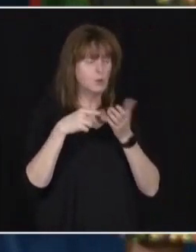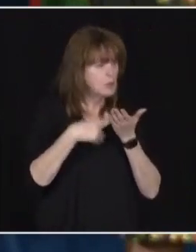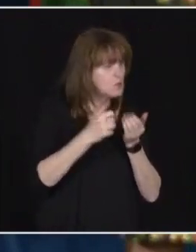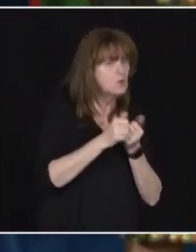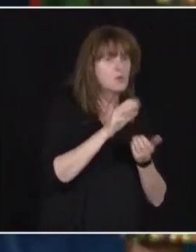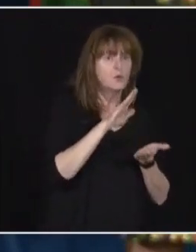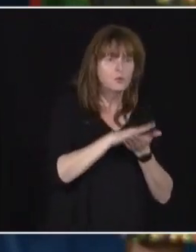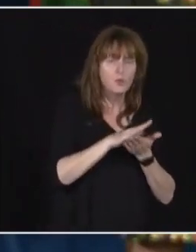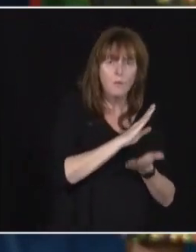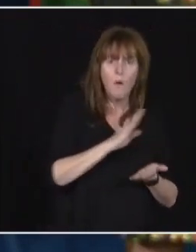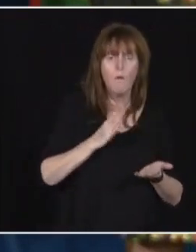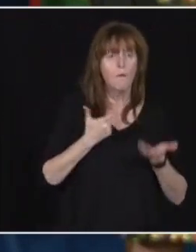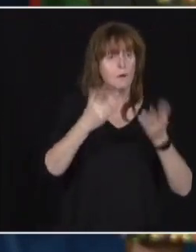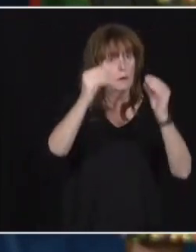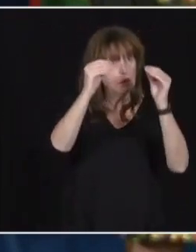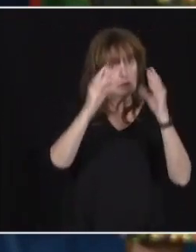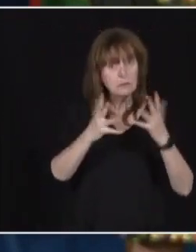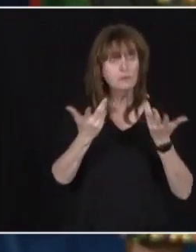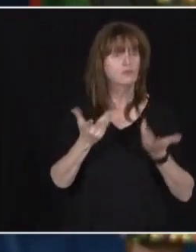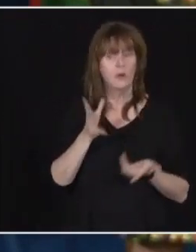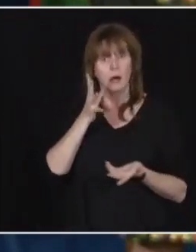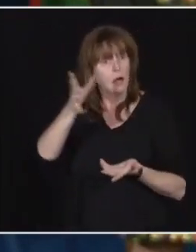and parents.